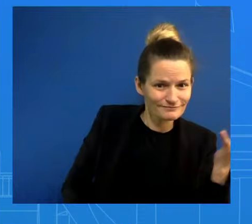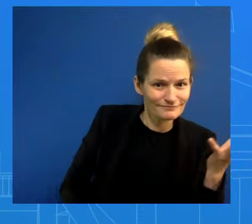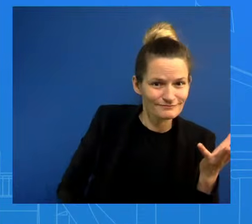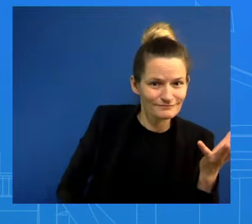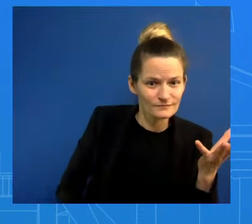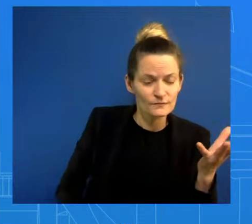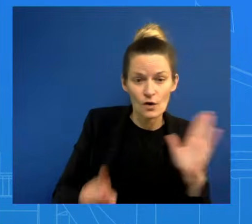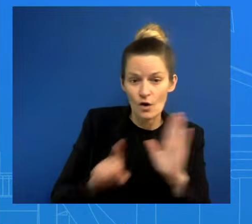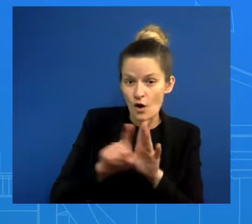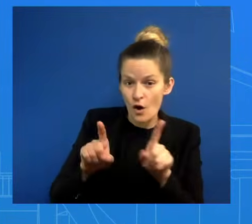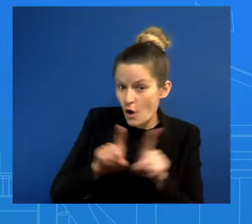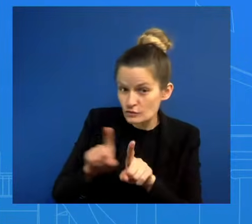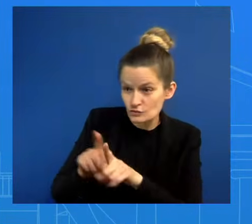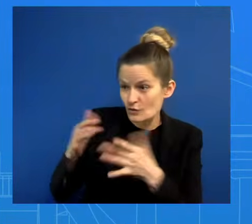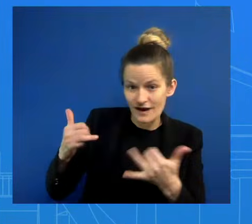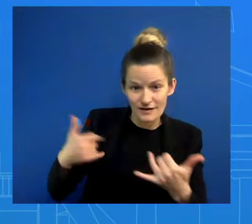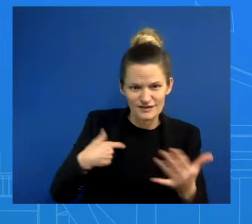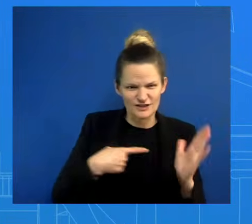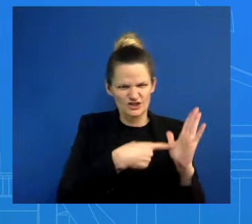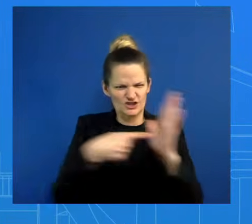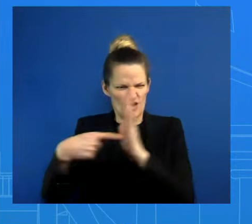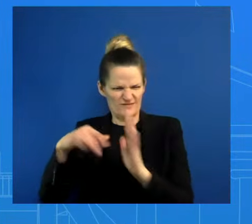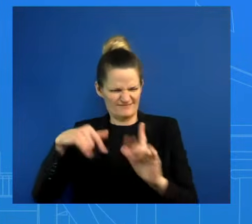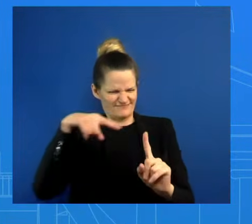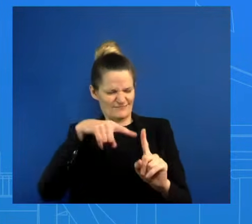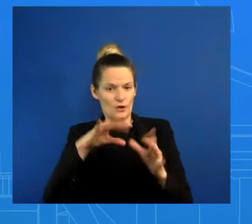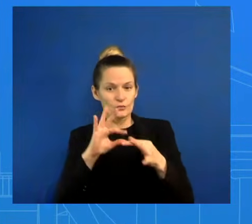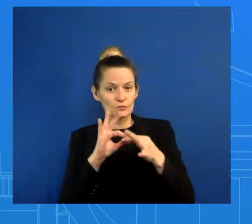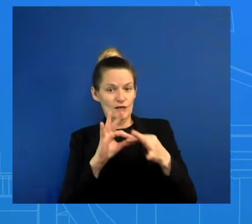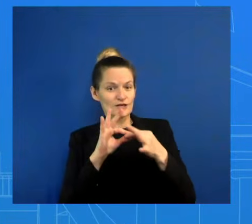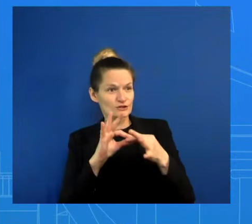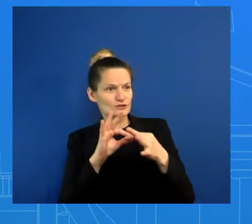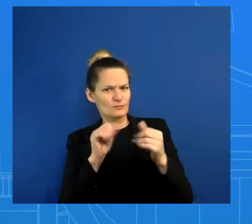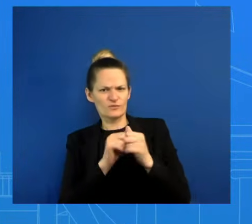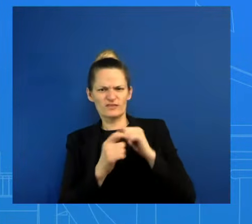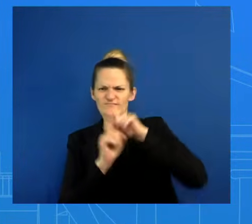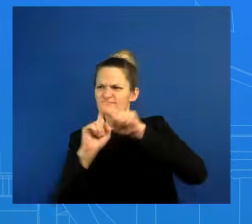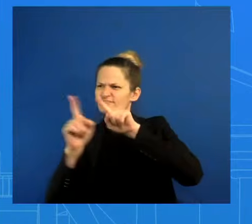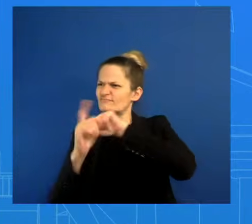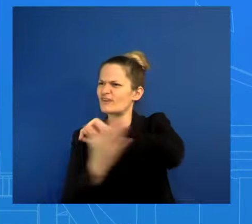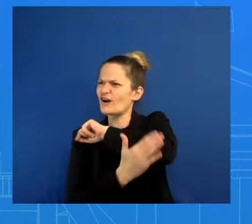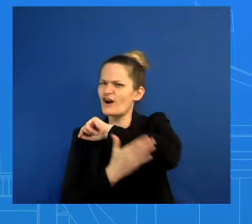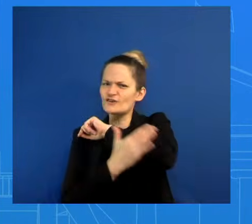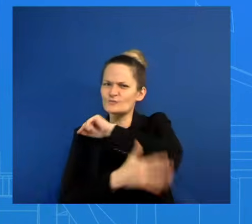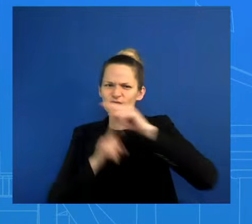we're not in the business of responding to a hyb- hypothetical as well, but wanted to lay out how we see this process moving forward.